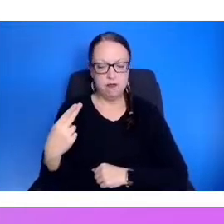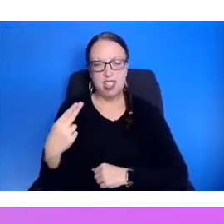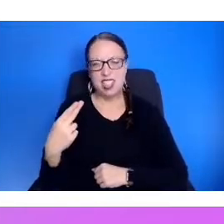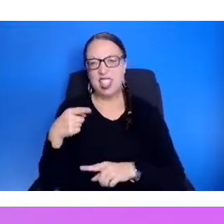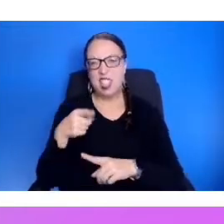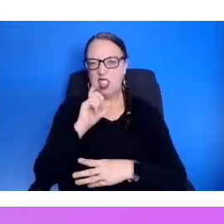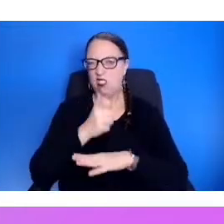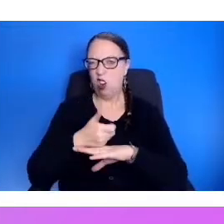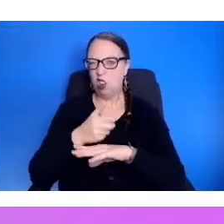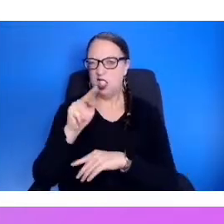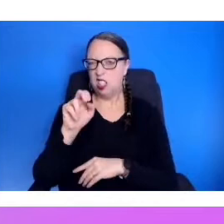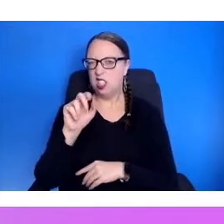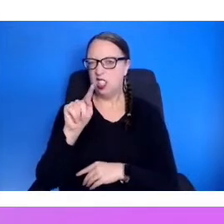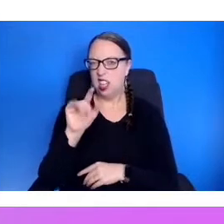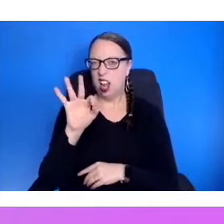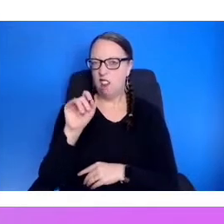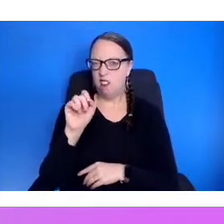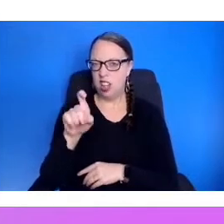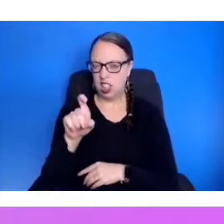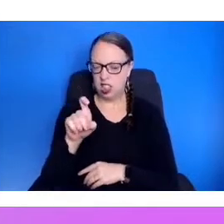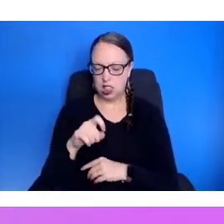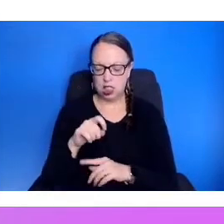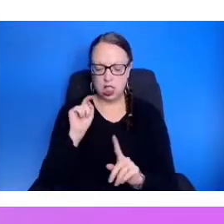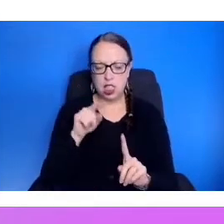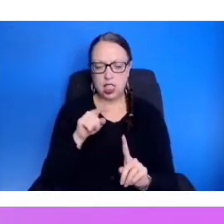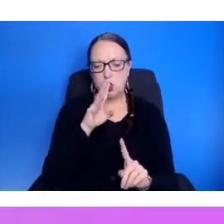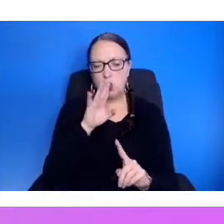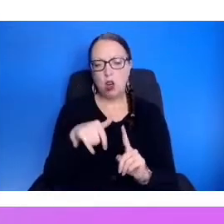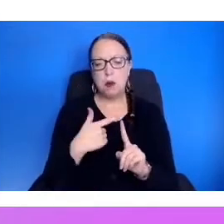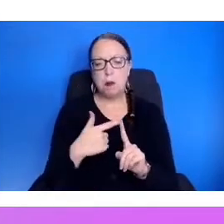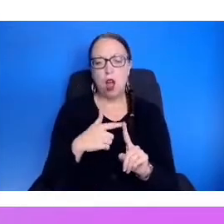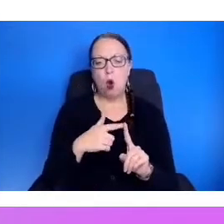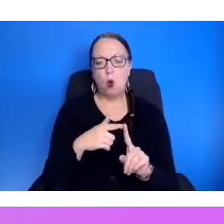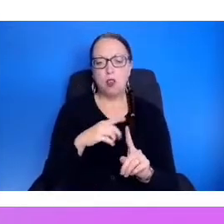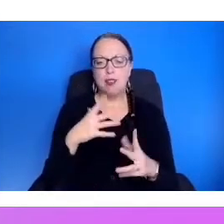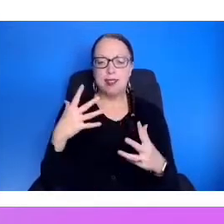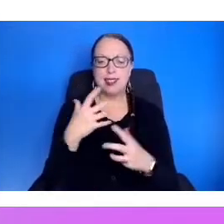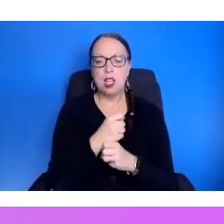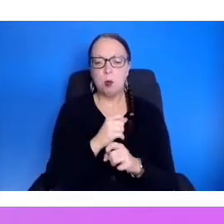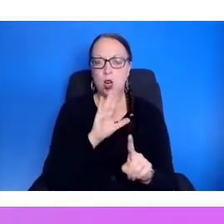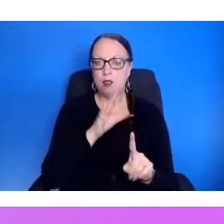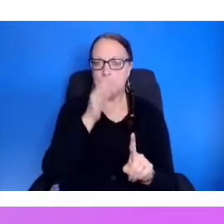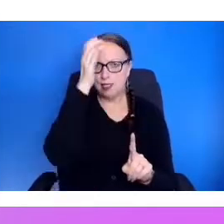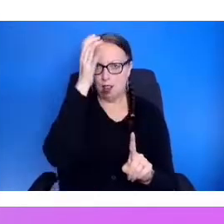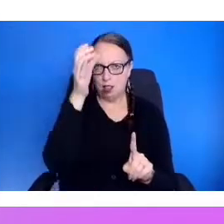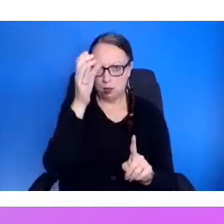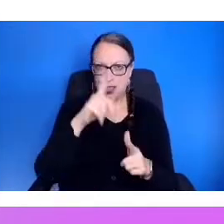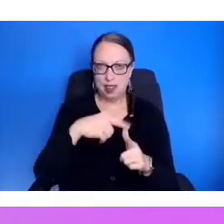and he really talked about that probably the summary of his concept is, so then we had this insight.